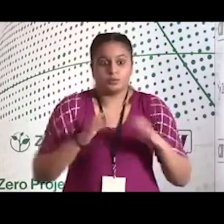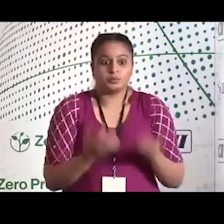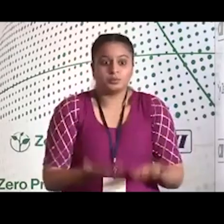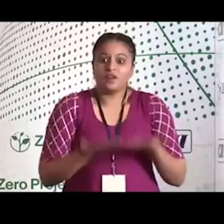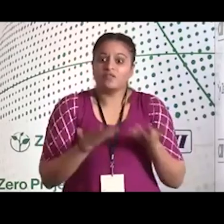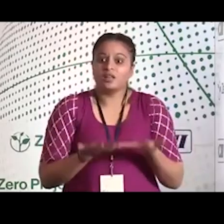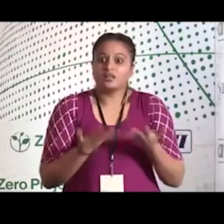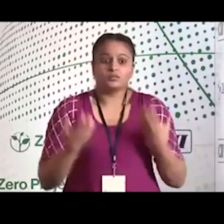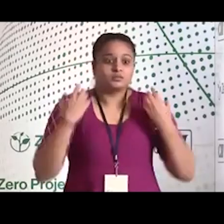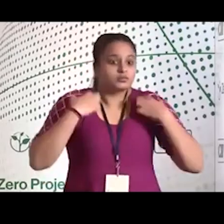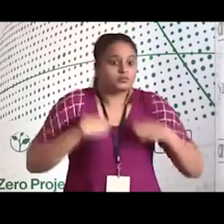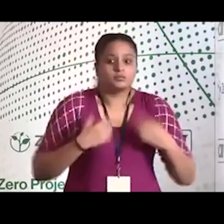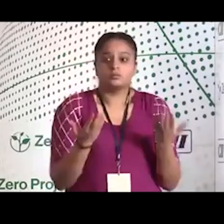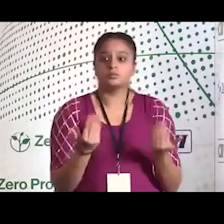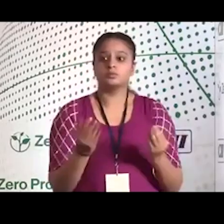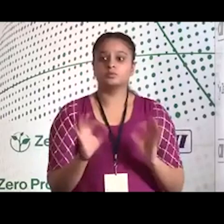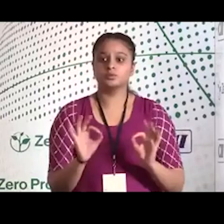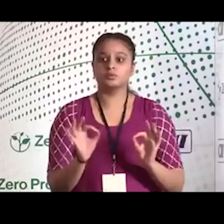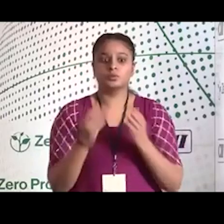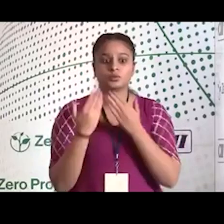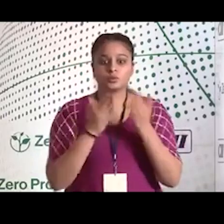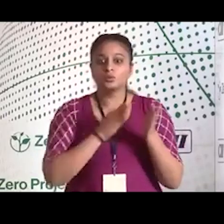is going to vote in the city